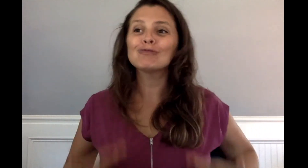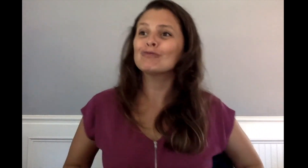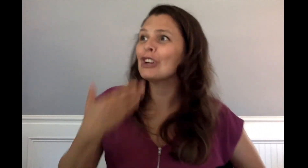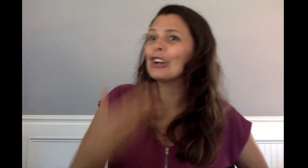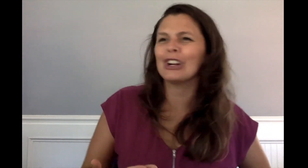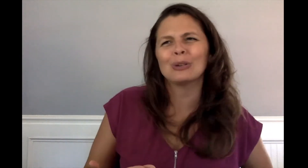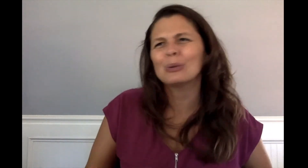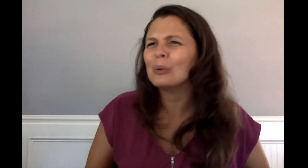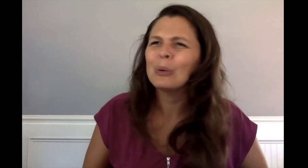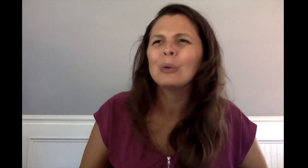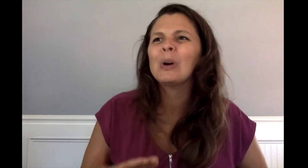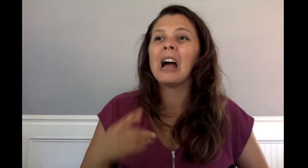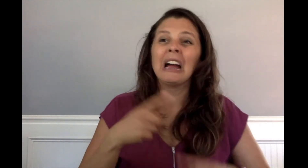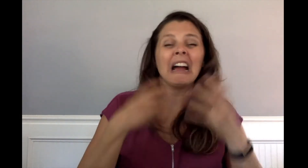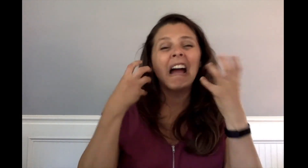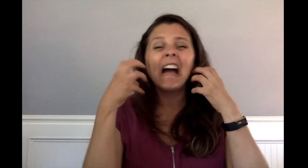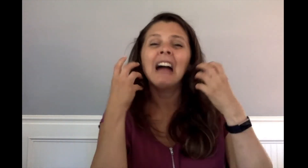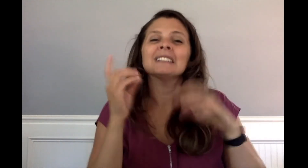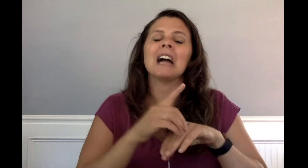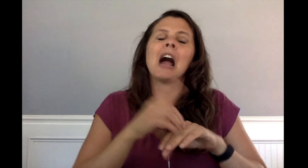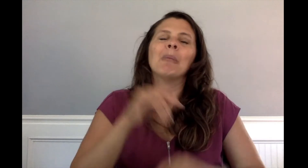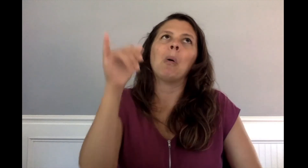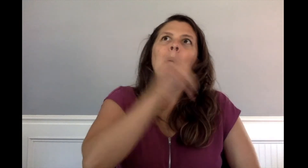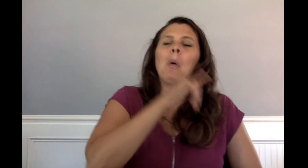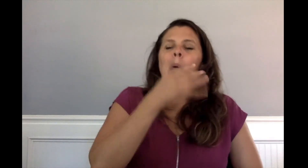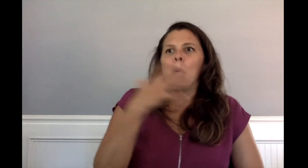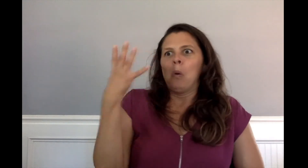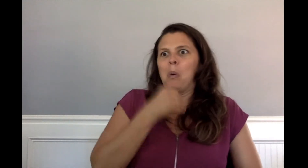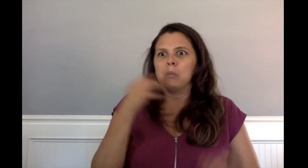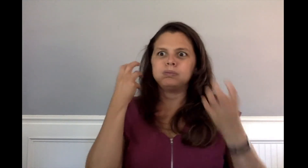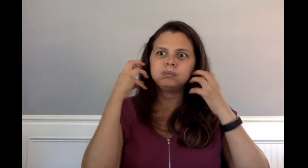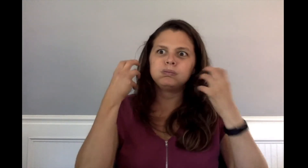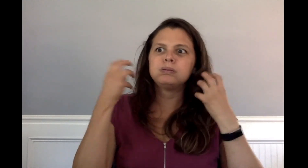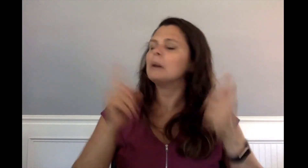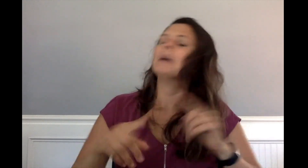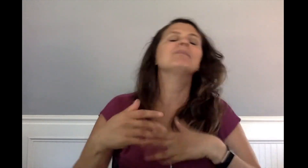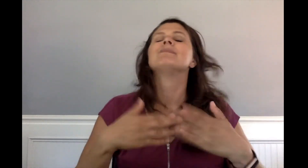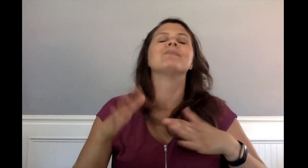"ARE good. Even if her diamond earrings are amazing.